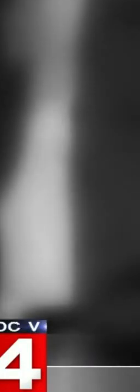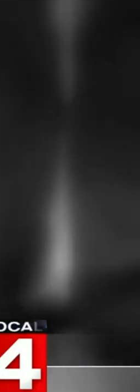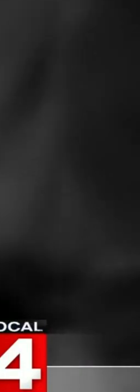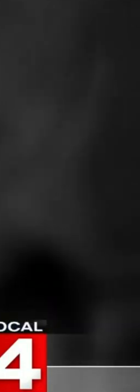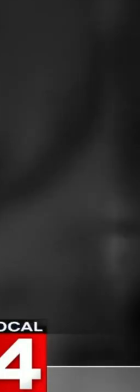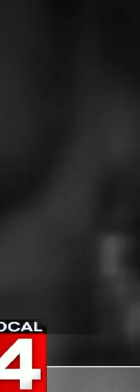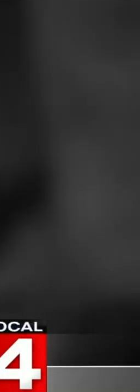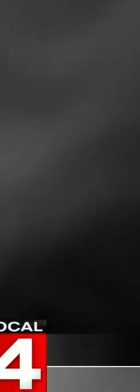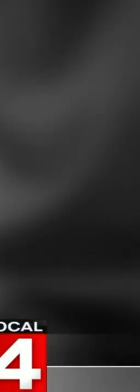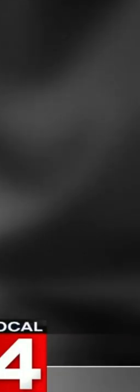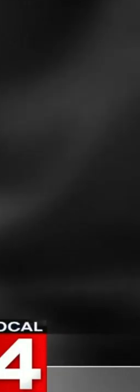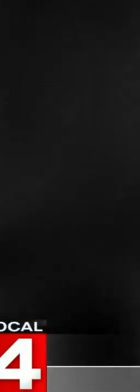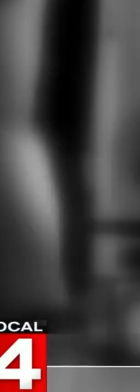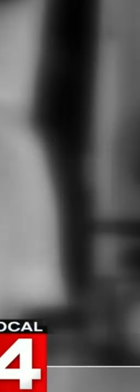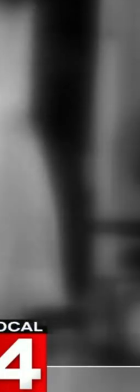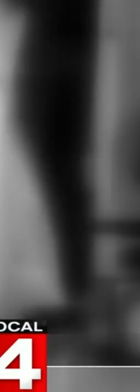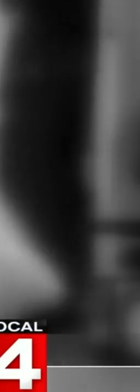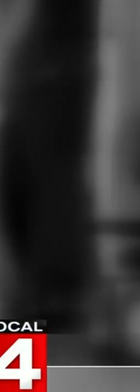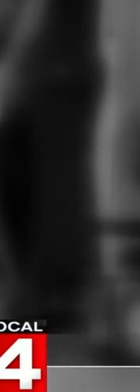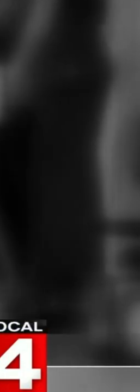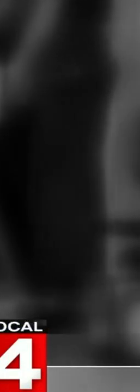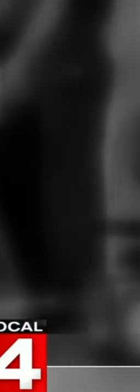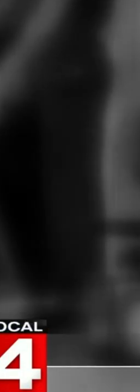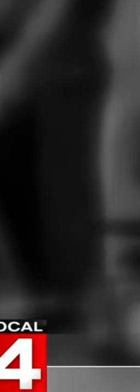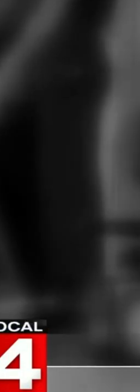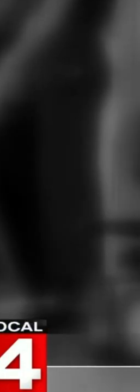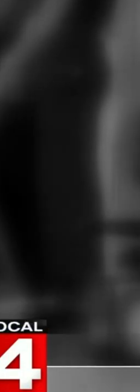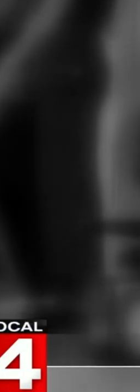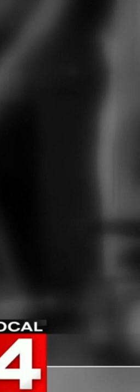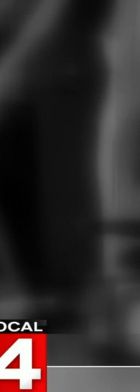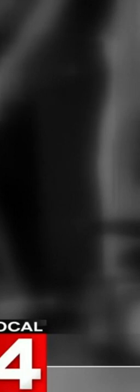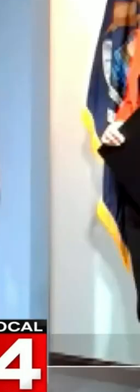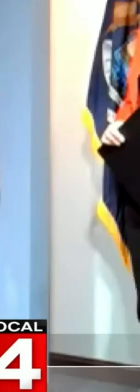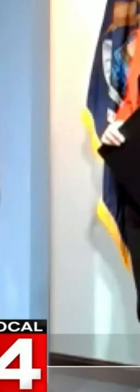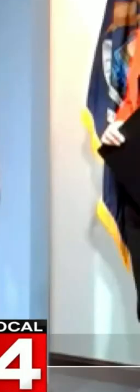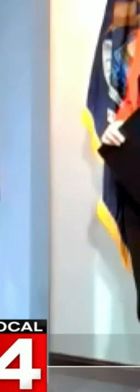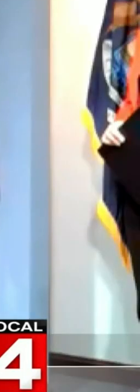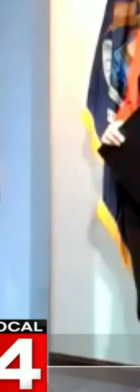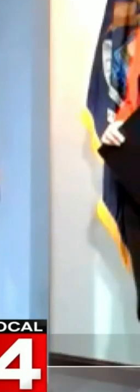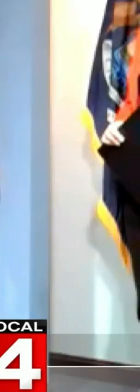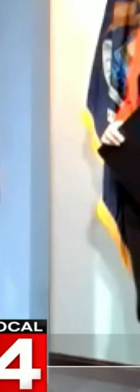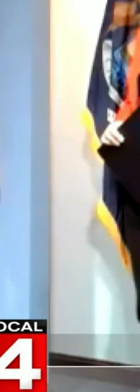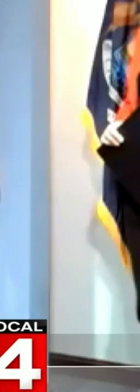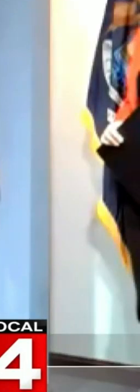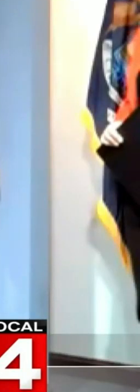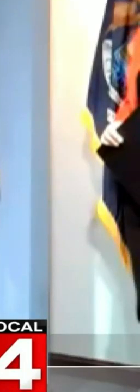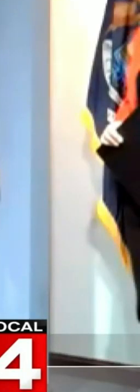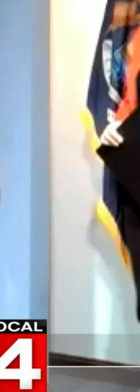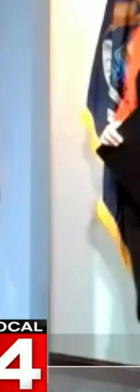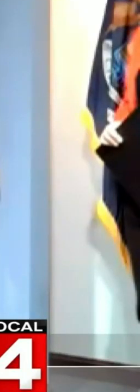ARE AT THE COUNTY LEVEL. Rod: ONE OF THE BIG CONCERNS WORRIED DR. JONEIGH KHALDUN IS